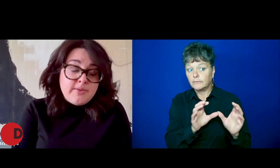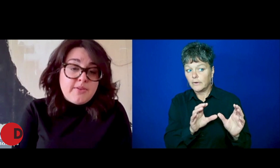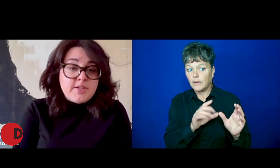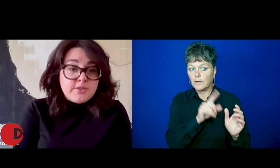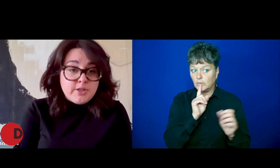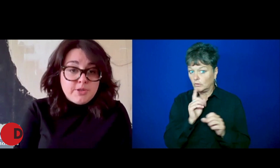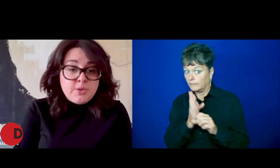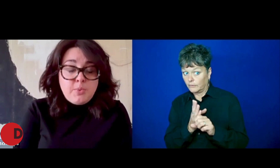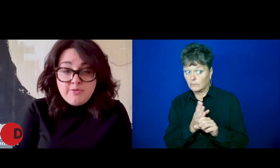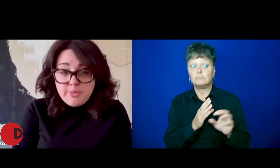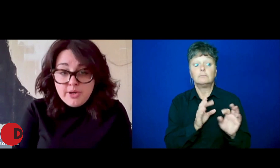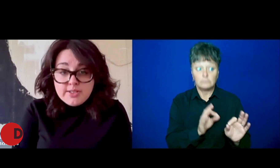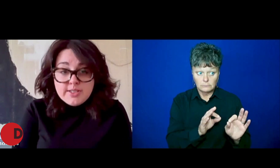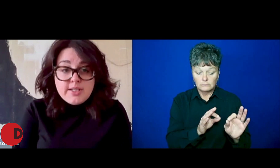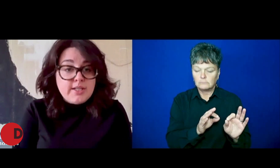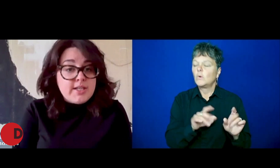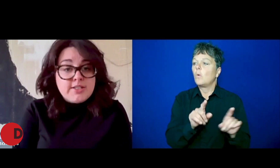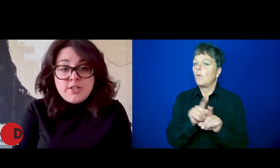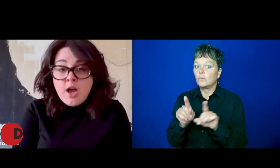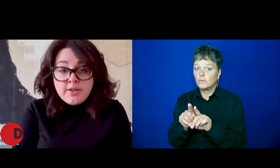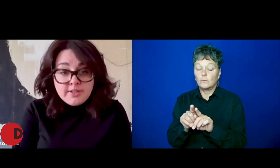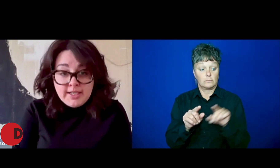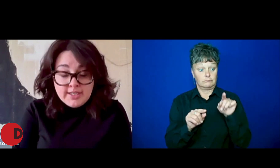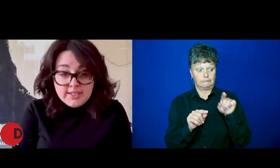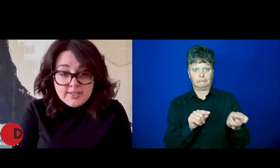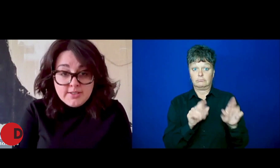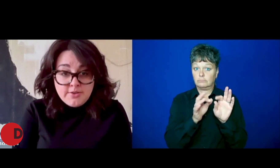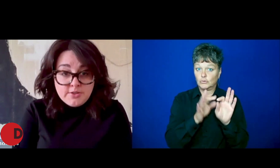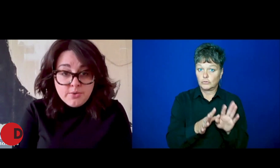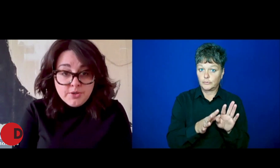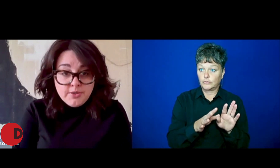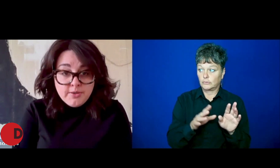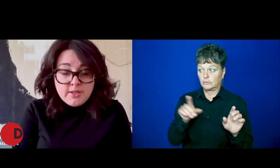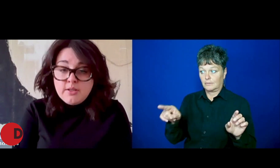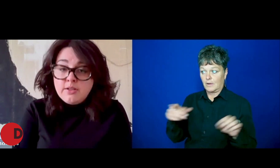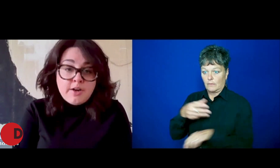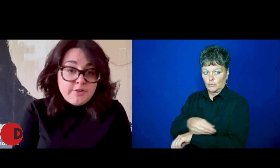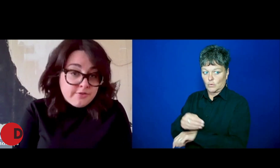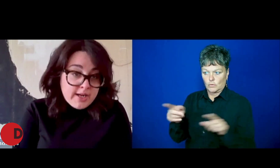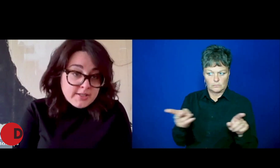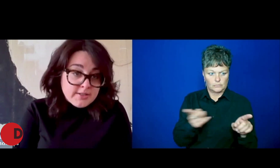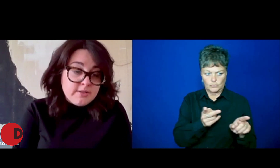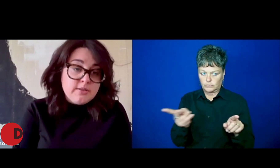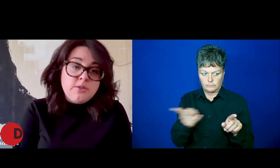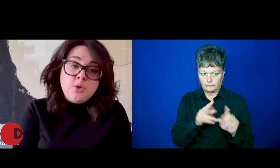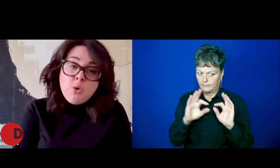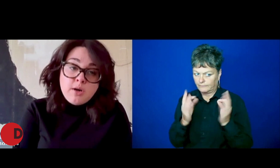and must confirm that the interpreter we’ve booked is not related